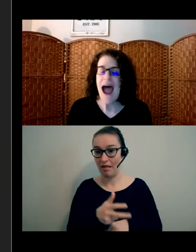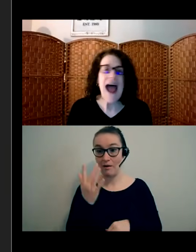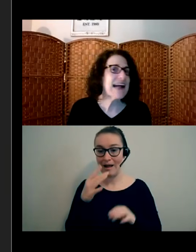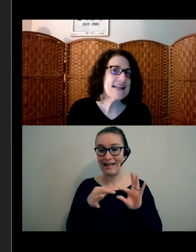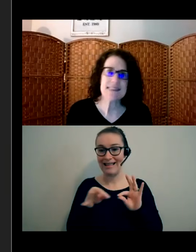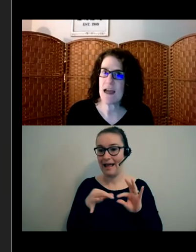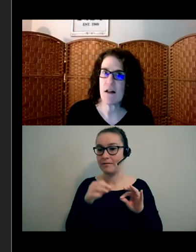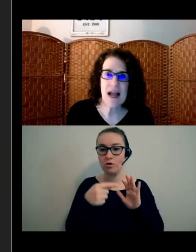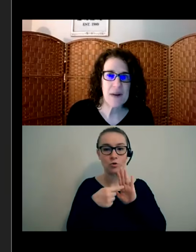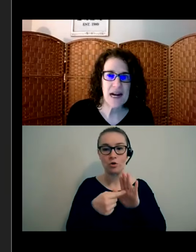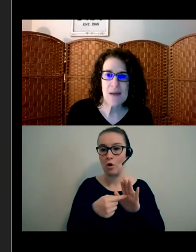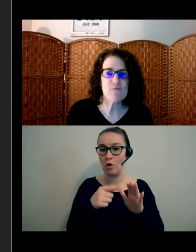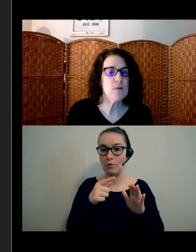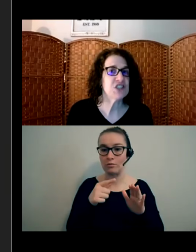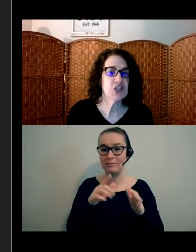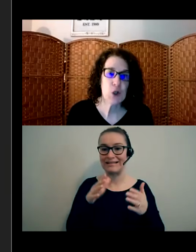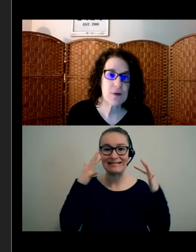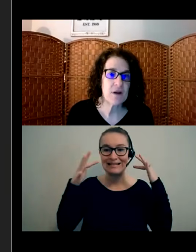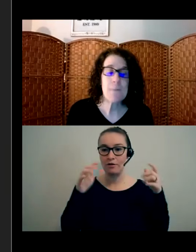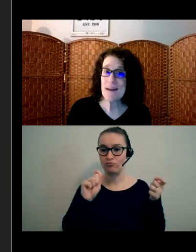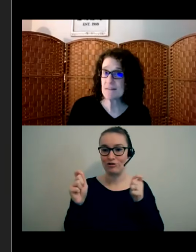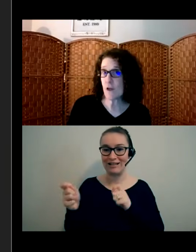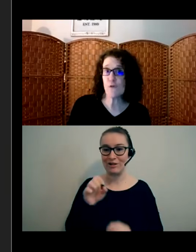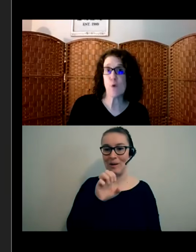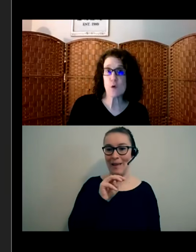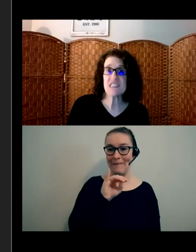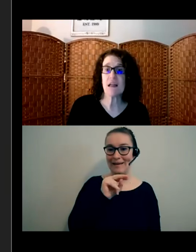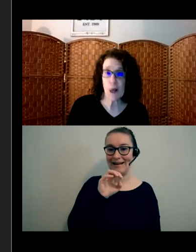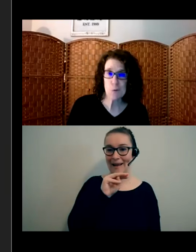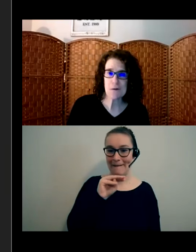I can't tell Eminem from Snoop based on those voices alone.